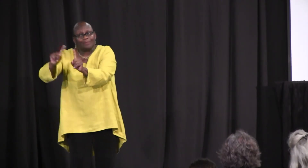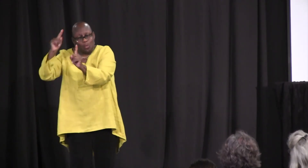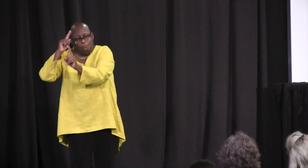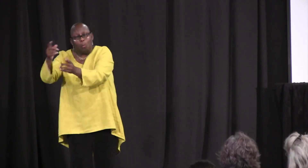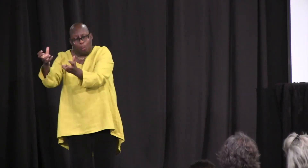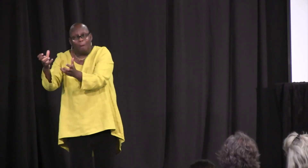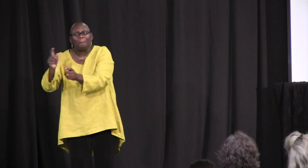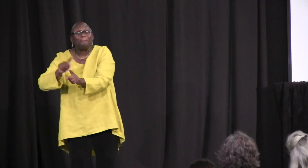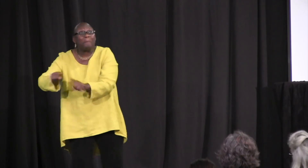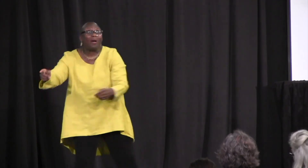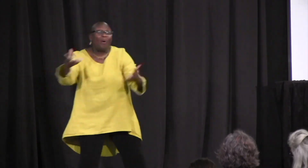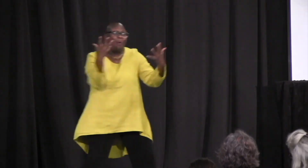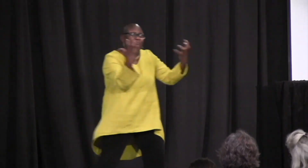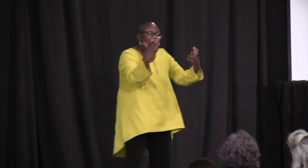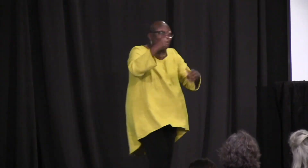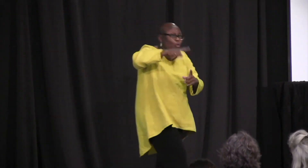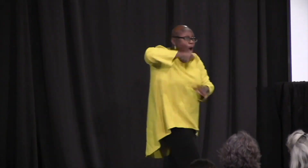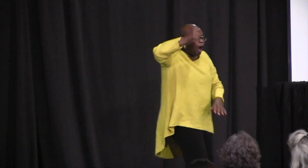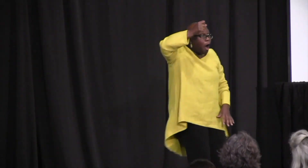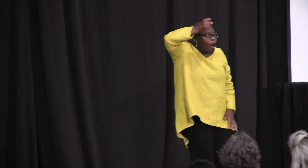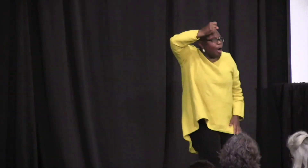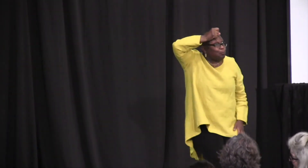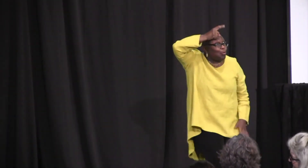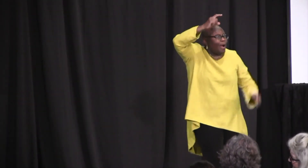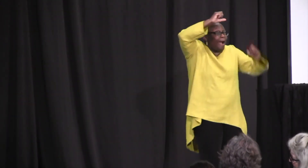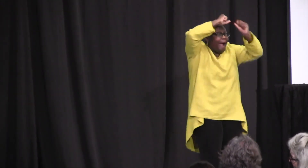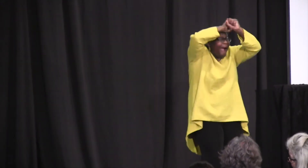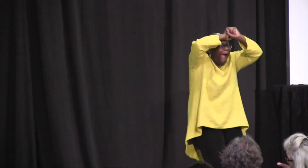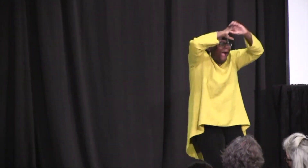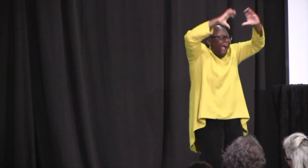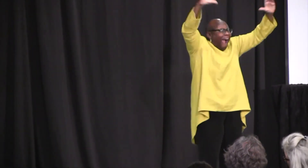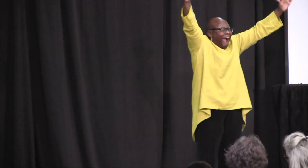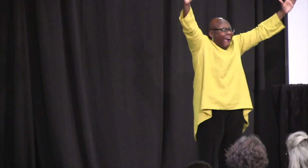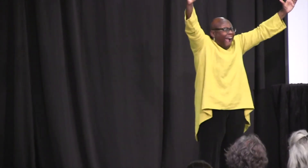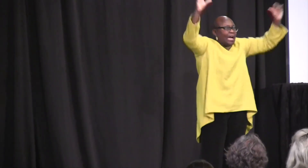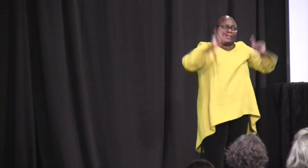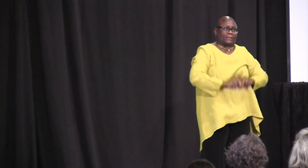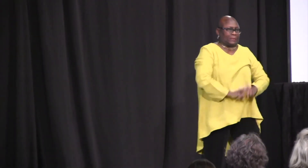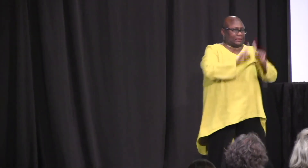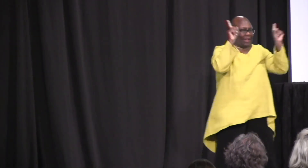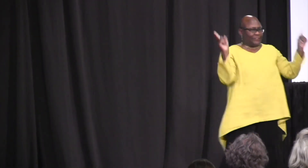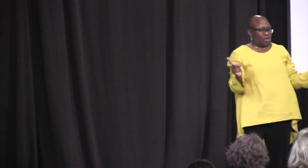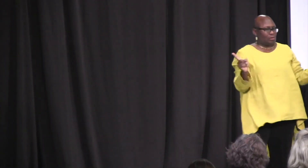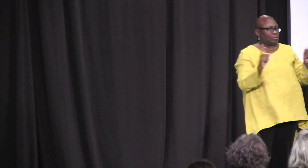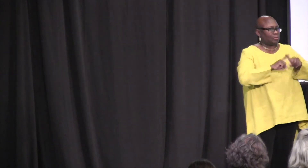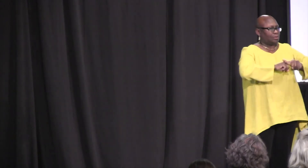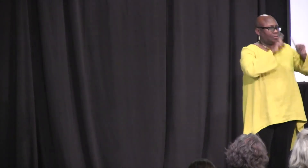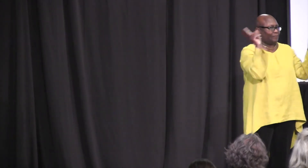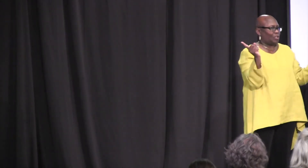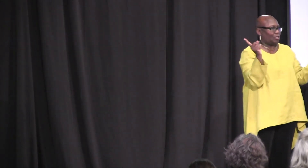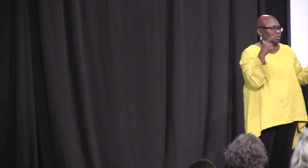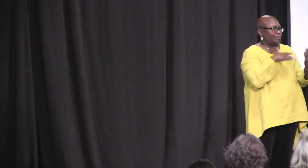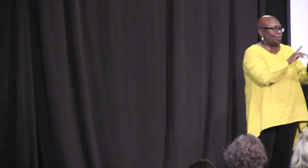This is what we were told then. What I am telling you now is this does not work.